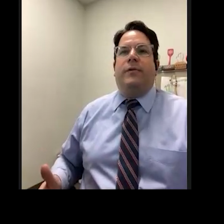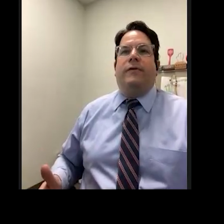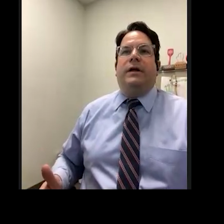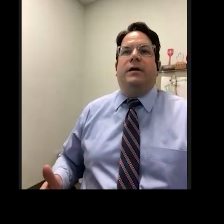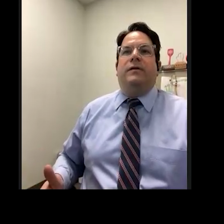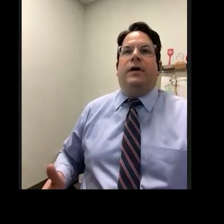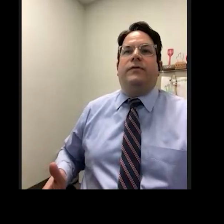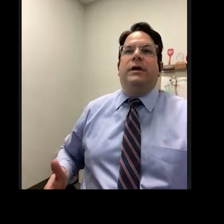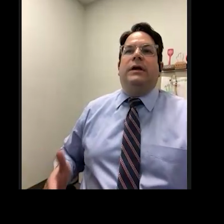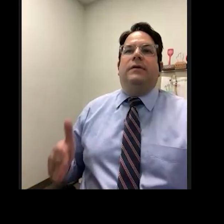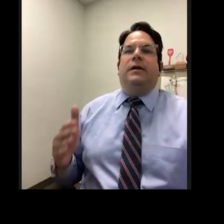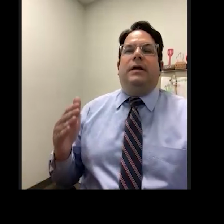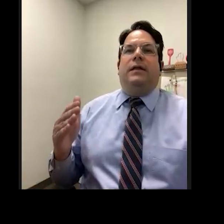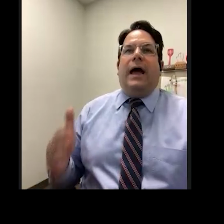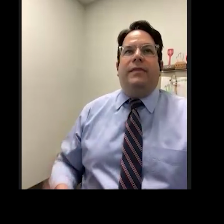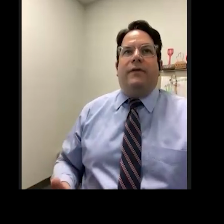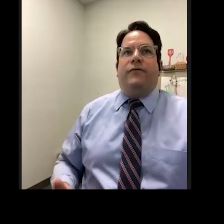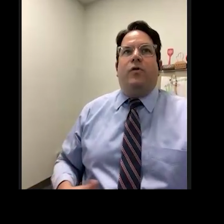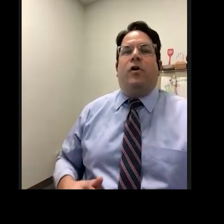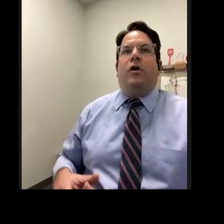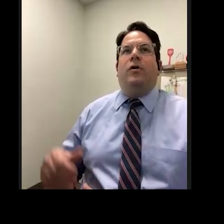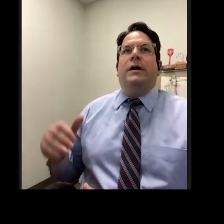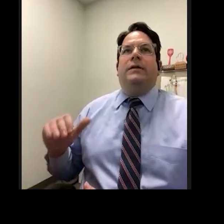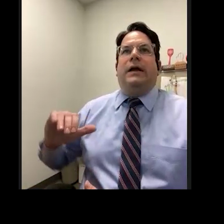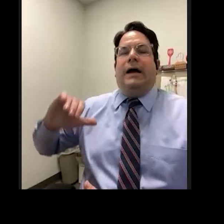the victim of identity theft. They had that phone call.